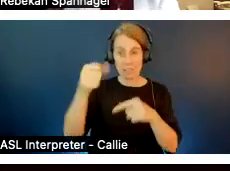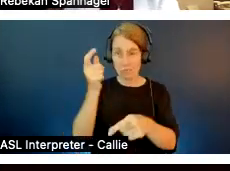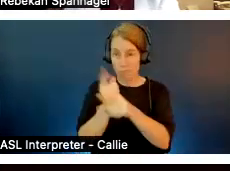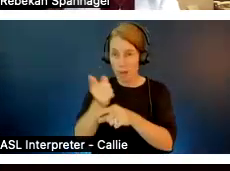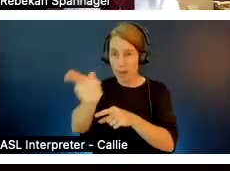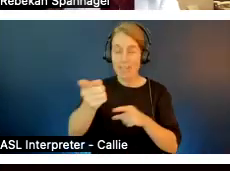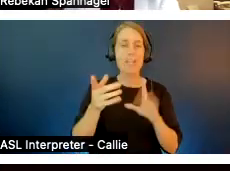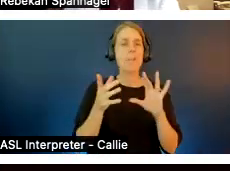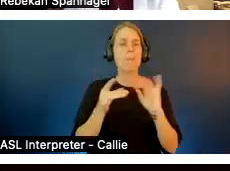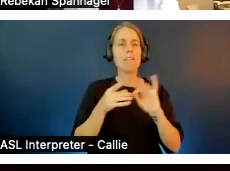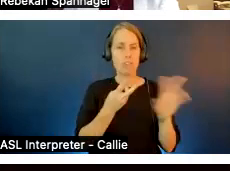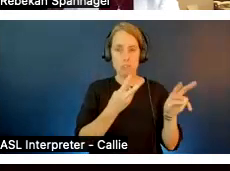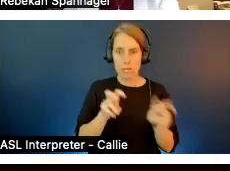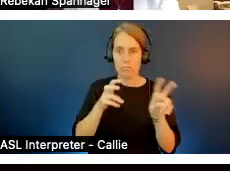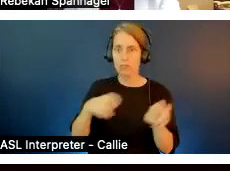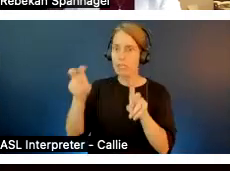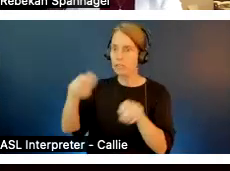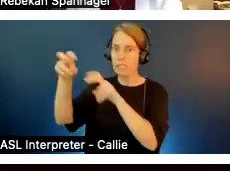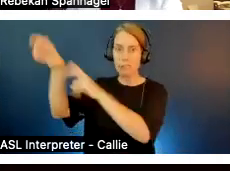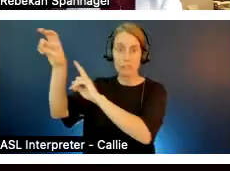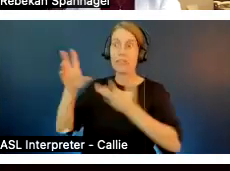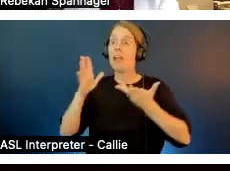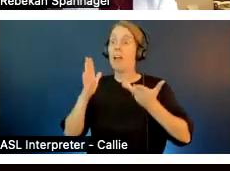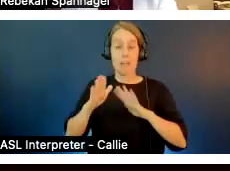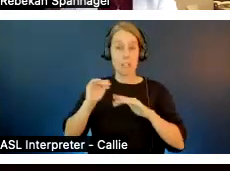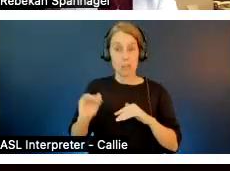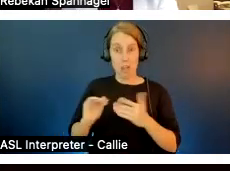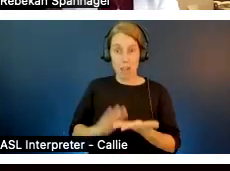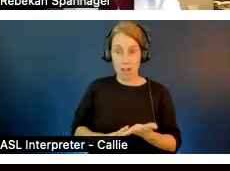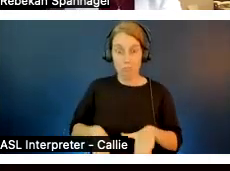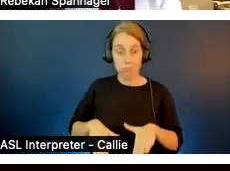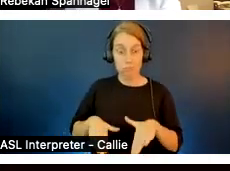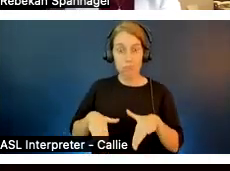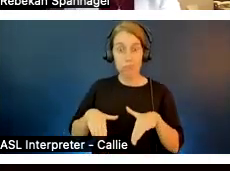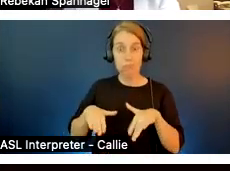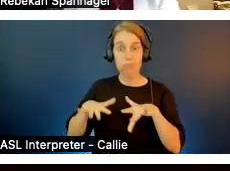21 in particular because in the medicaid program like we talked about specifically with epsdt that